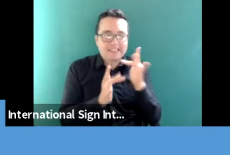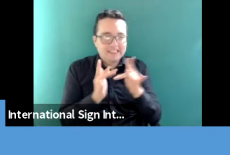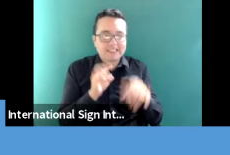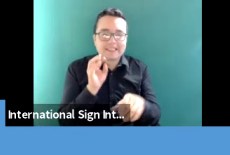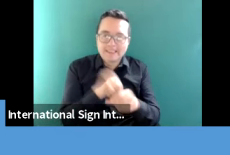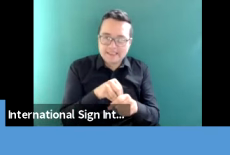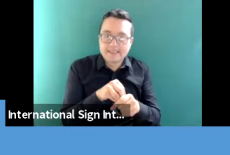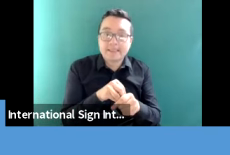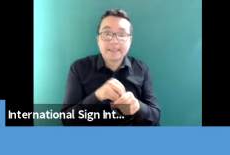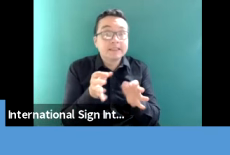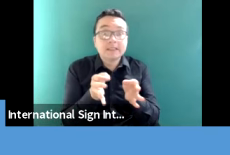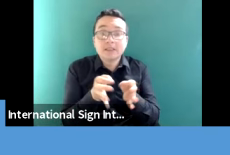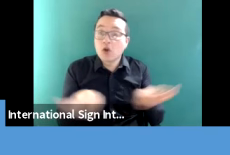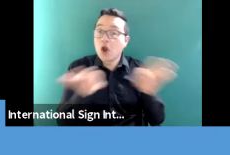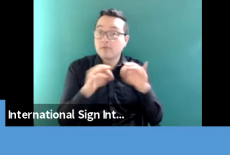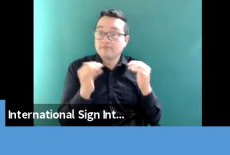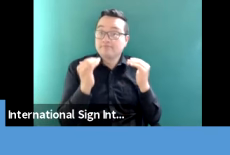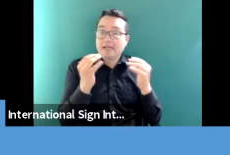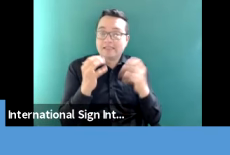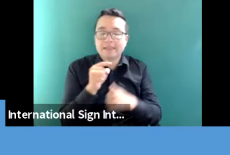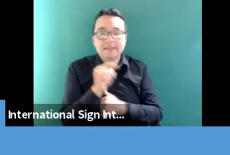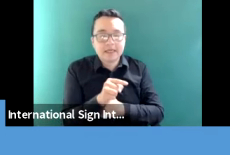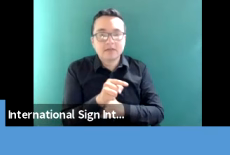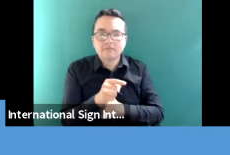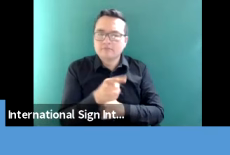It's a time when everyone is in the same boat transforming digital resources.